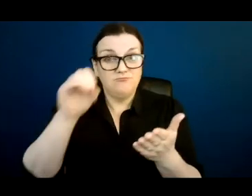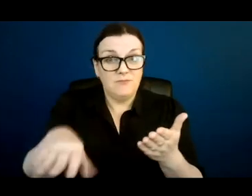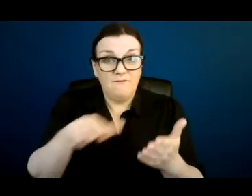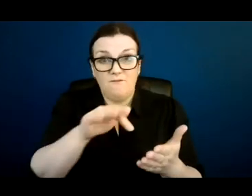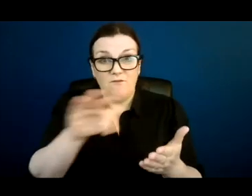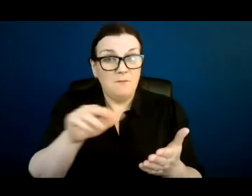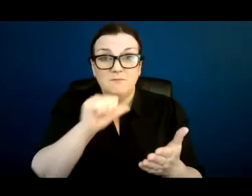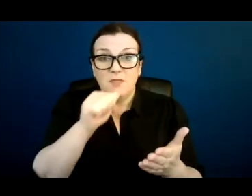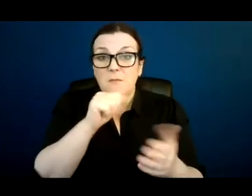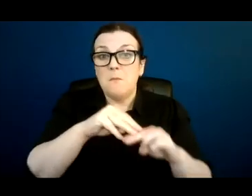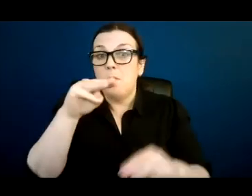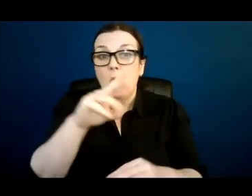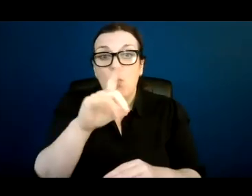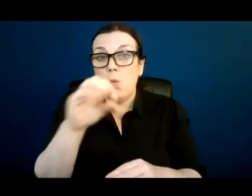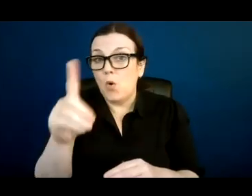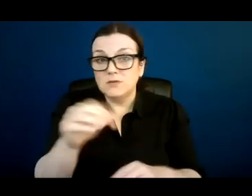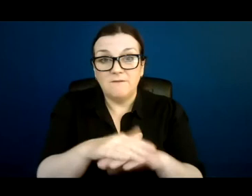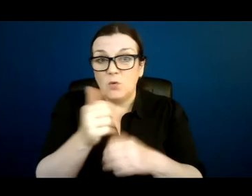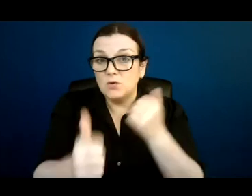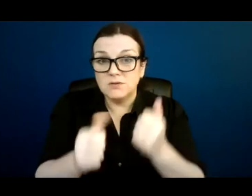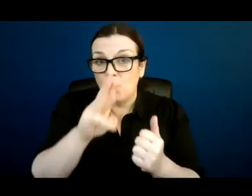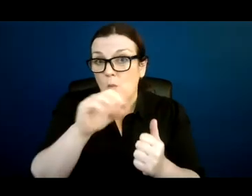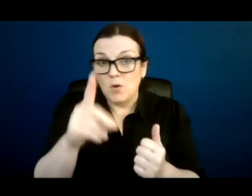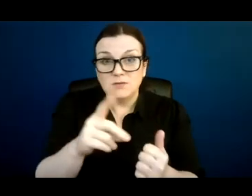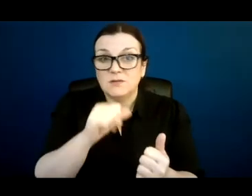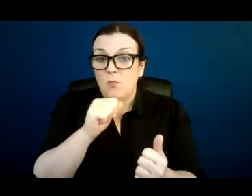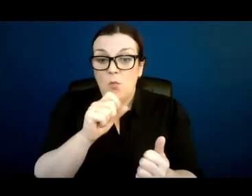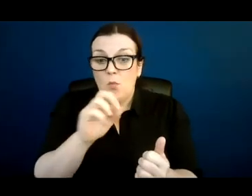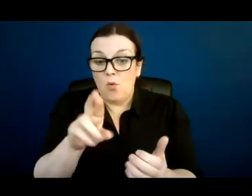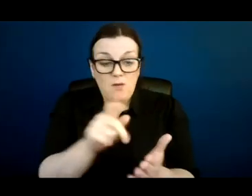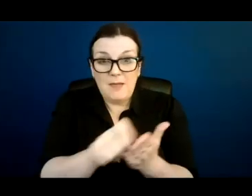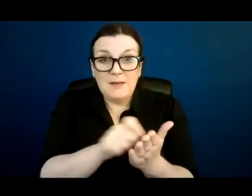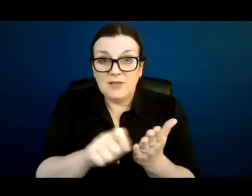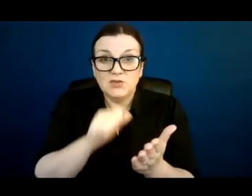and they haven't applied or an application has not been completed for the new system,